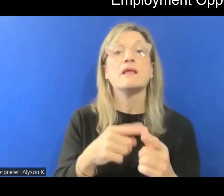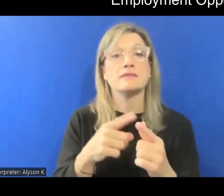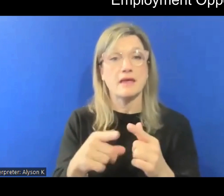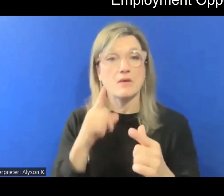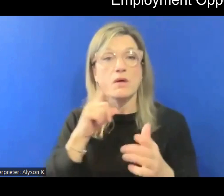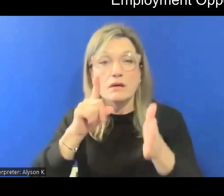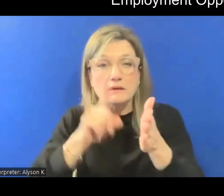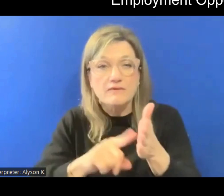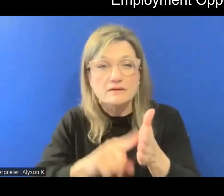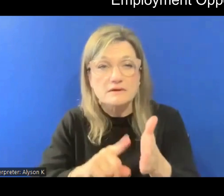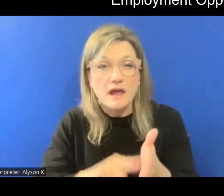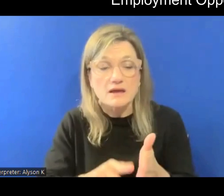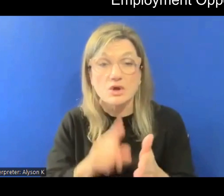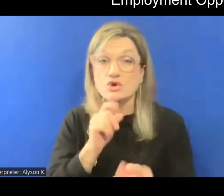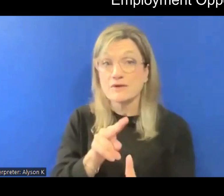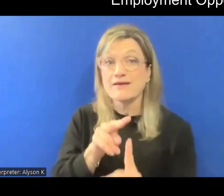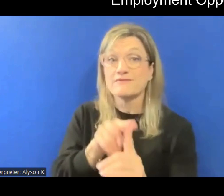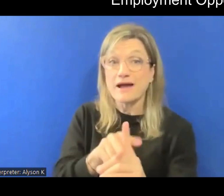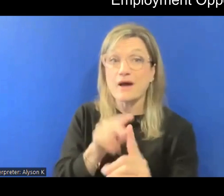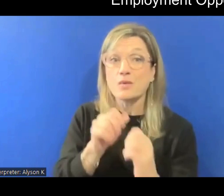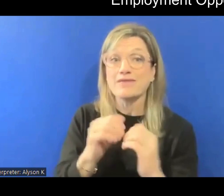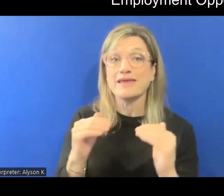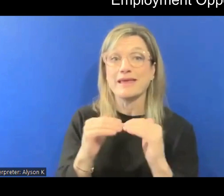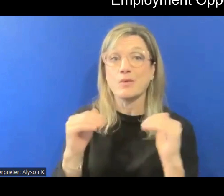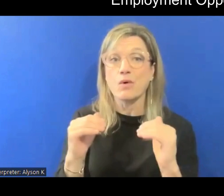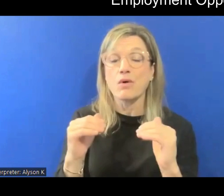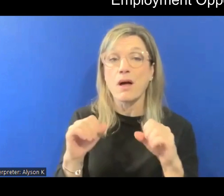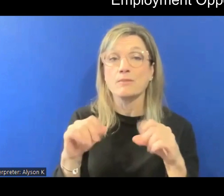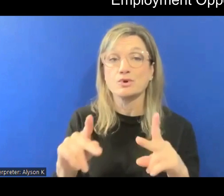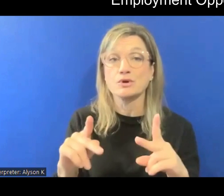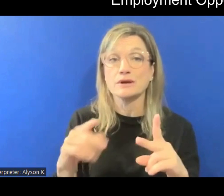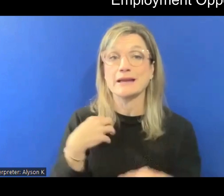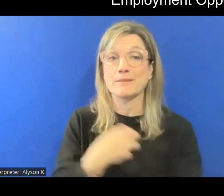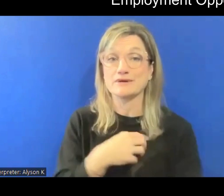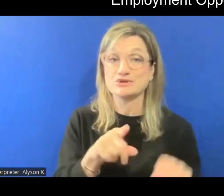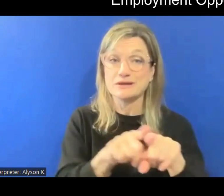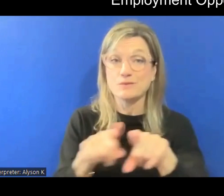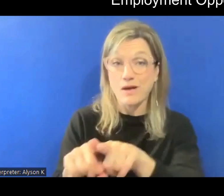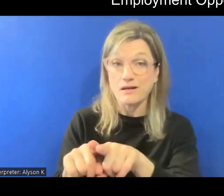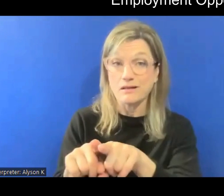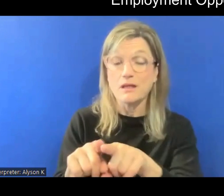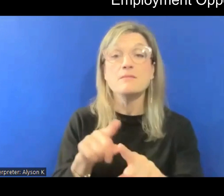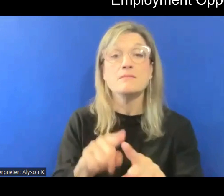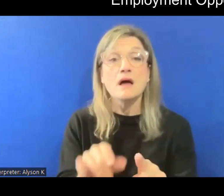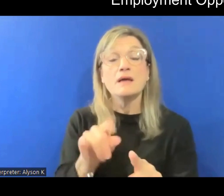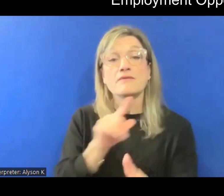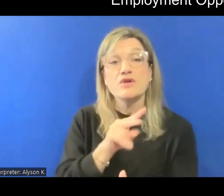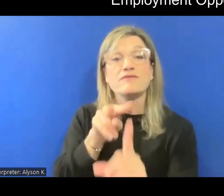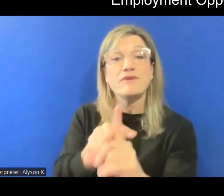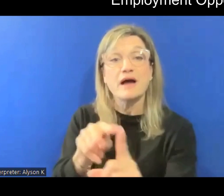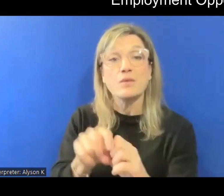can file with the Equal Employment Opportunity Commission too. But when you file with CHRO,